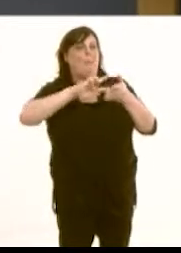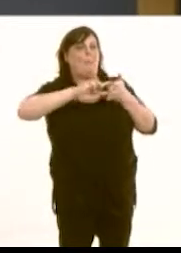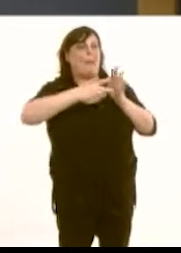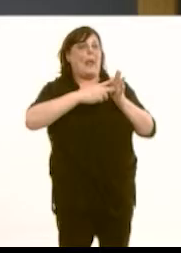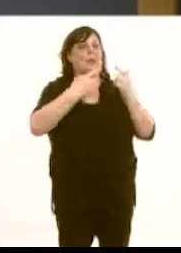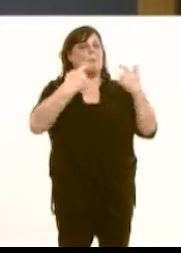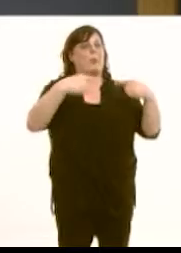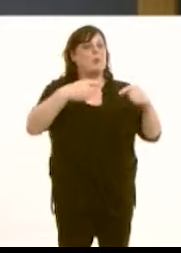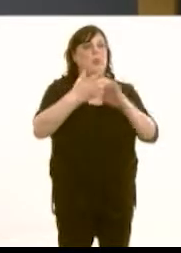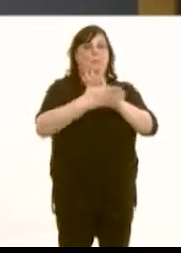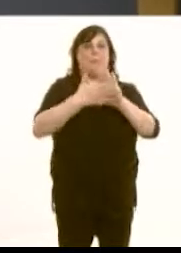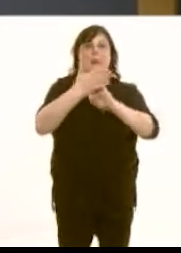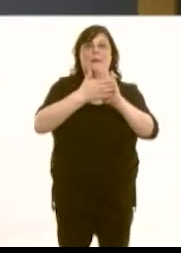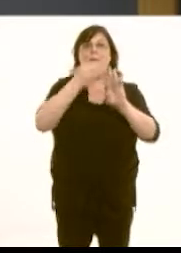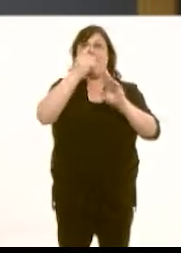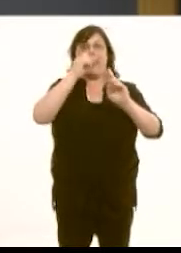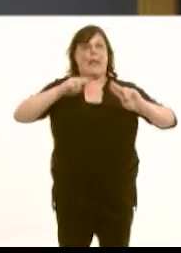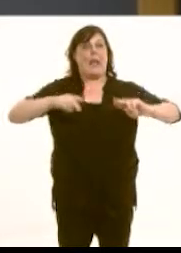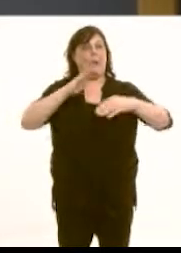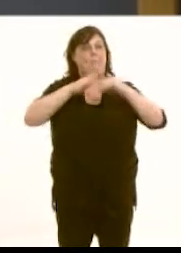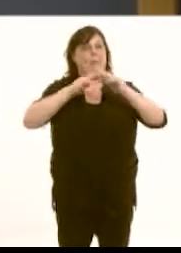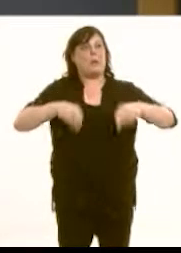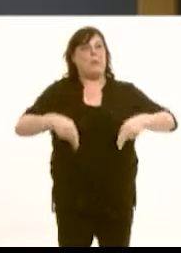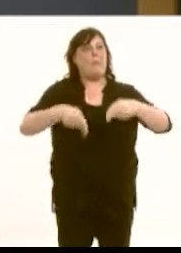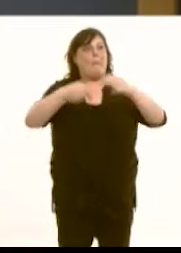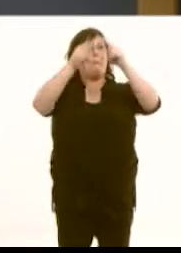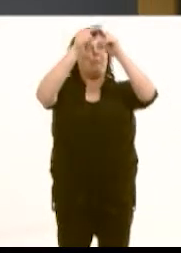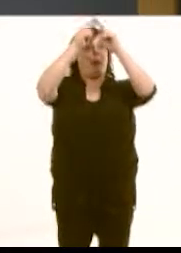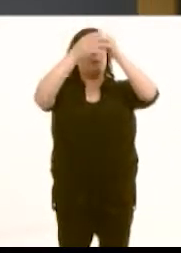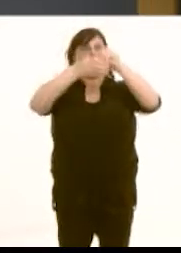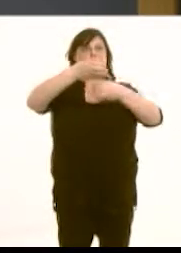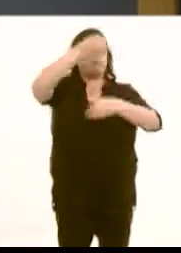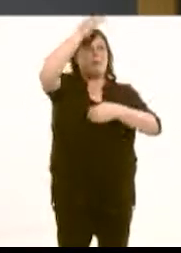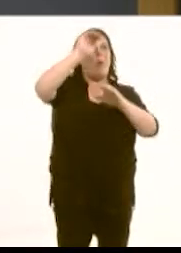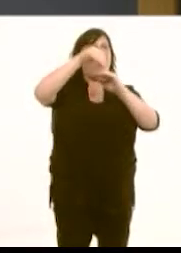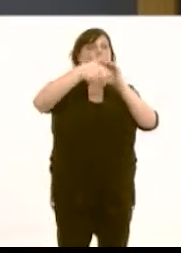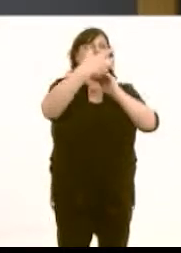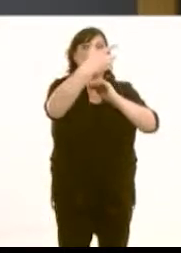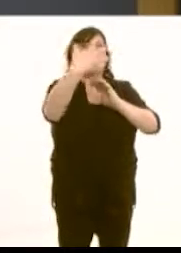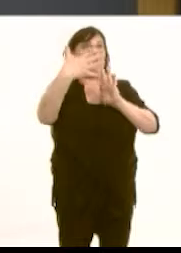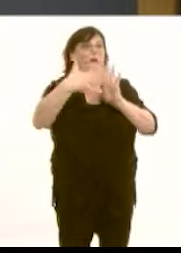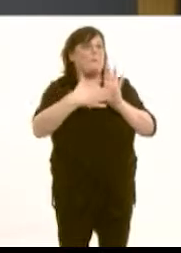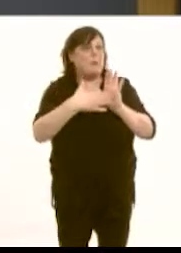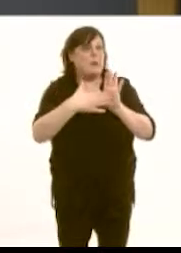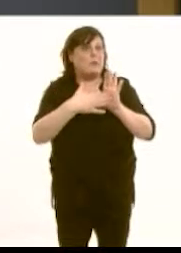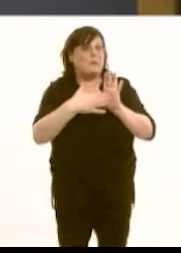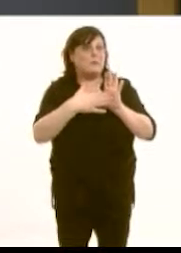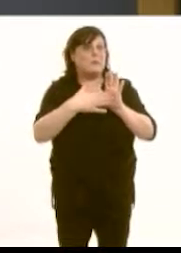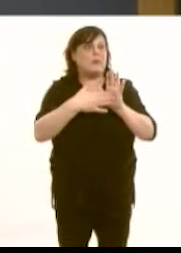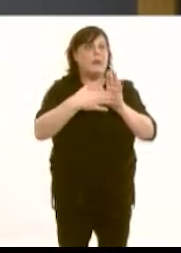of permitted development to a height of 25m and allow a 5m mast height in non-protected